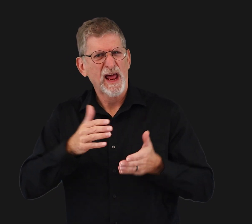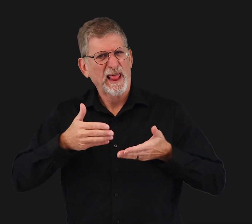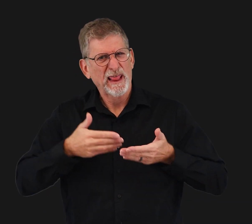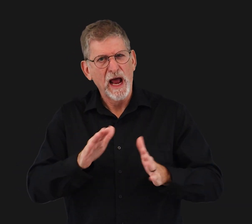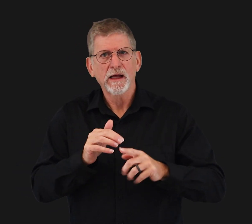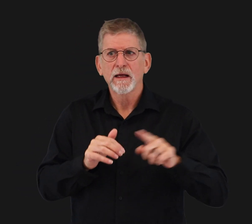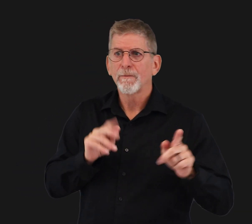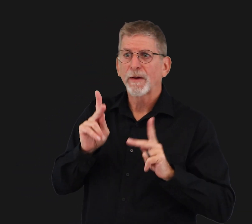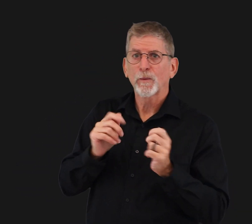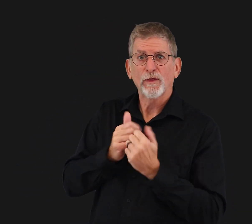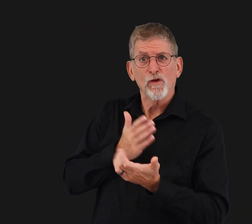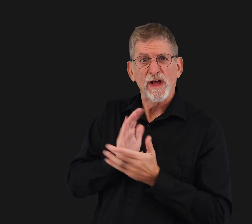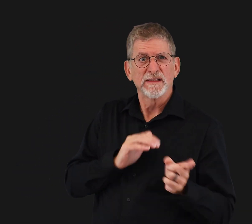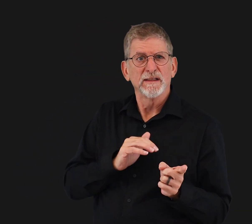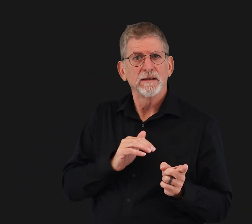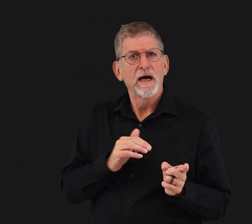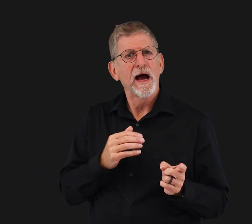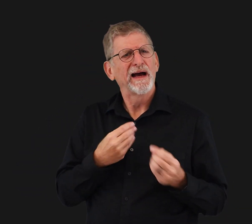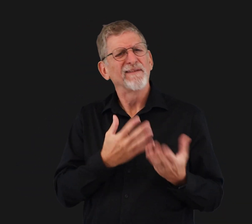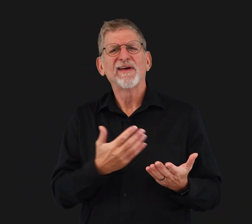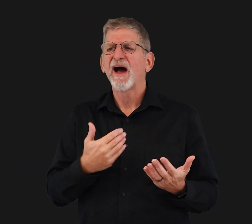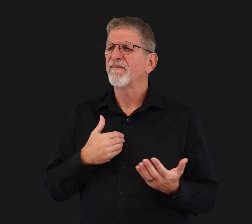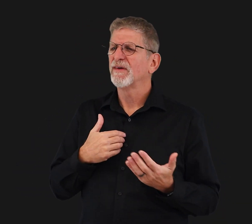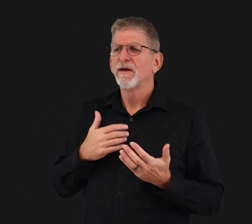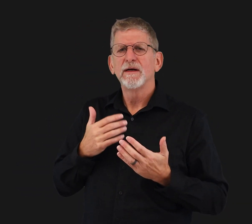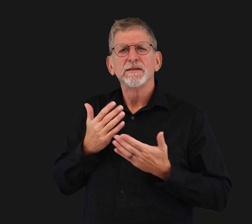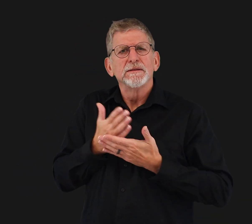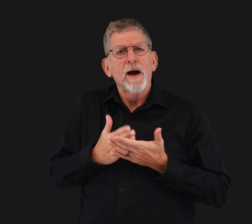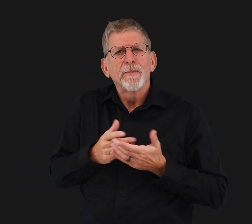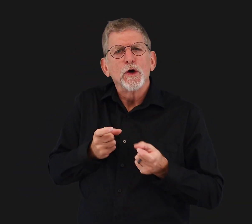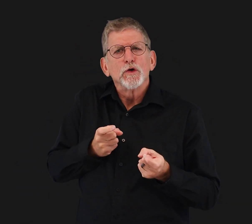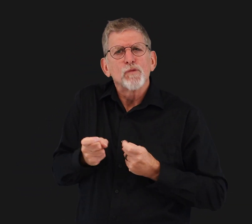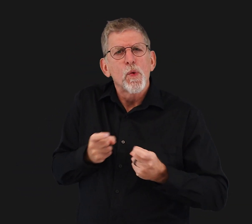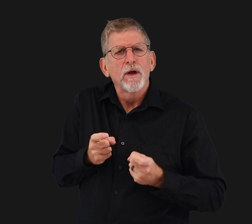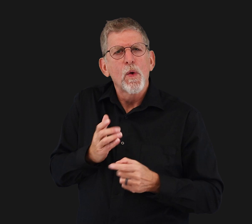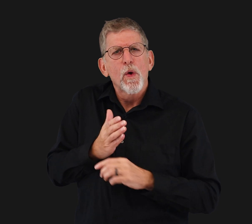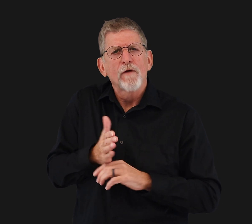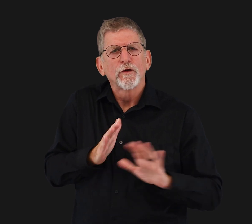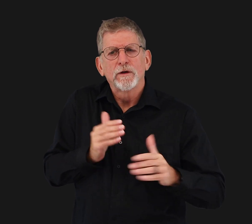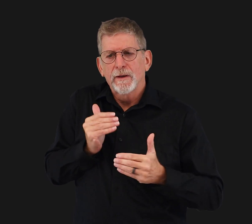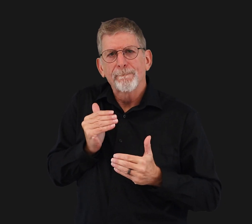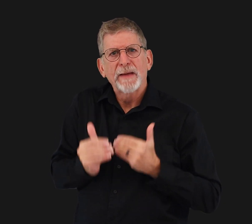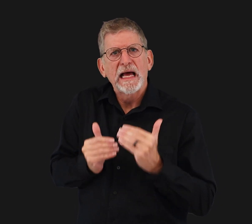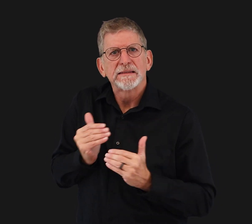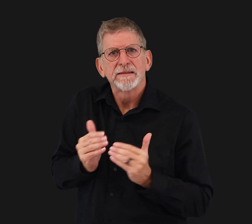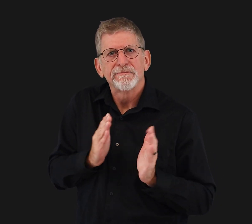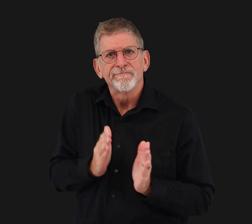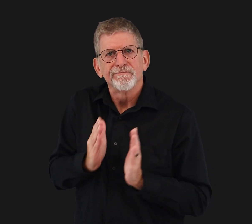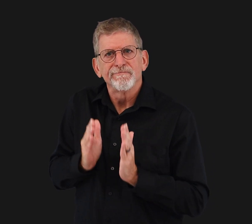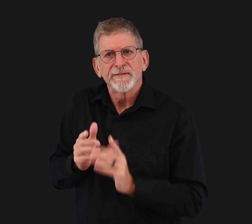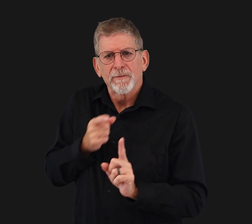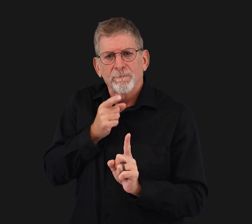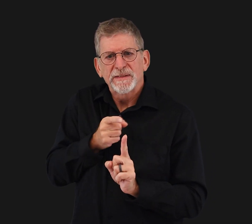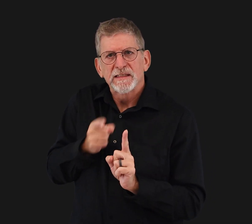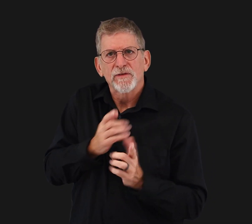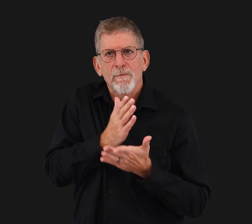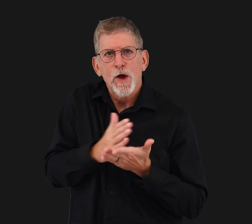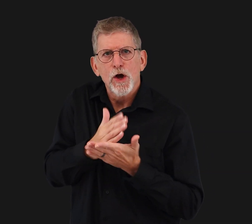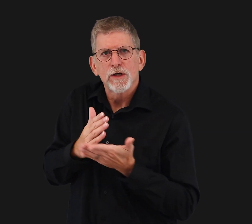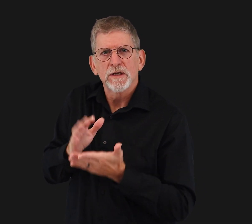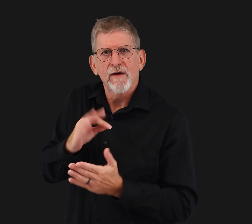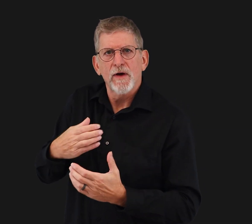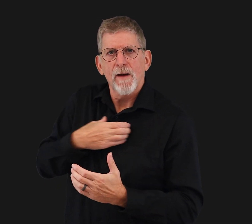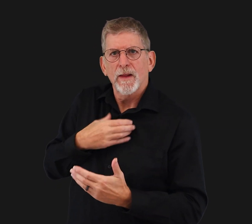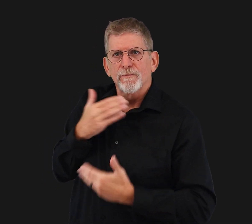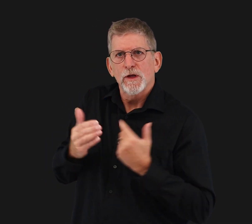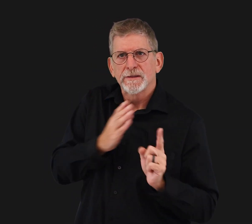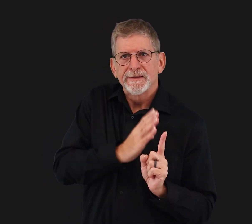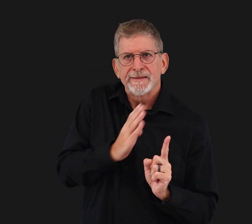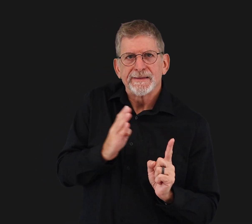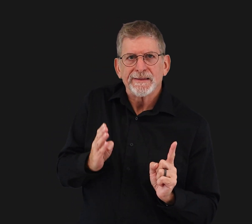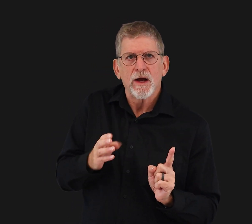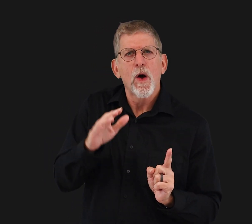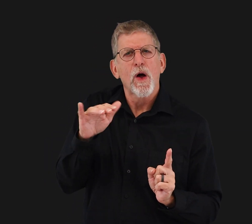allowing rights holders a measure of control over the pace of specific aspects of the complaints process